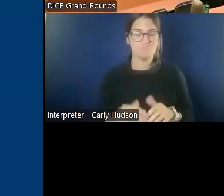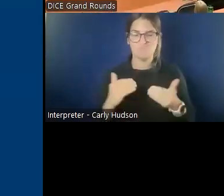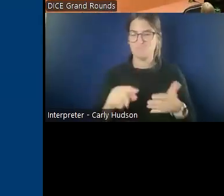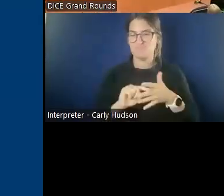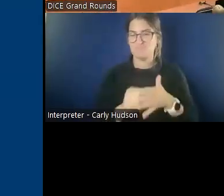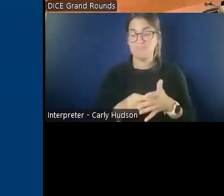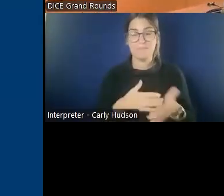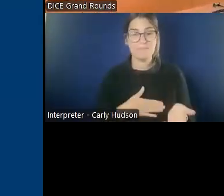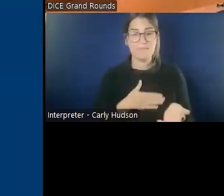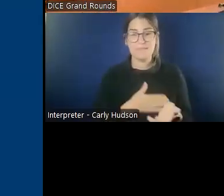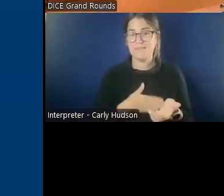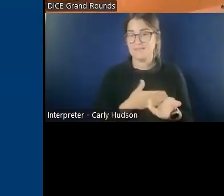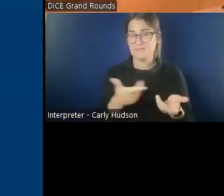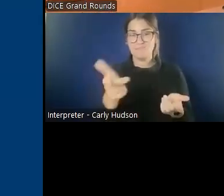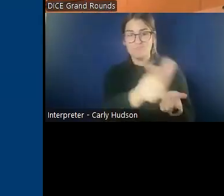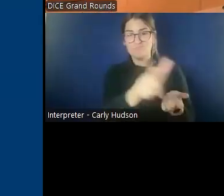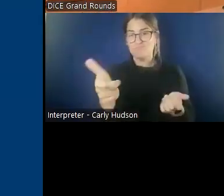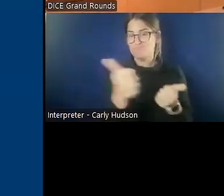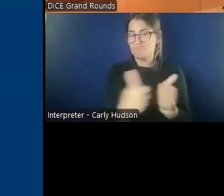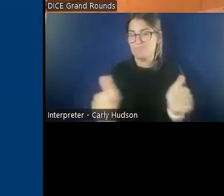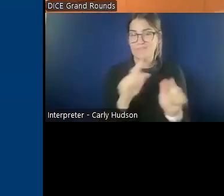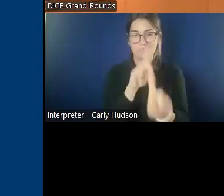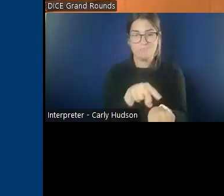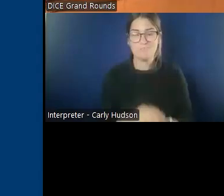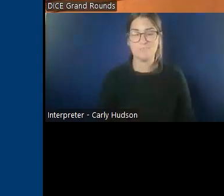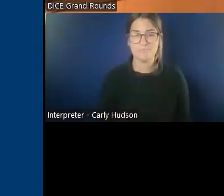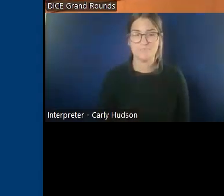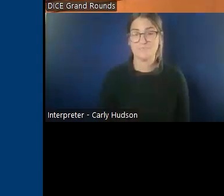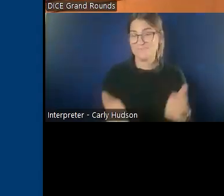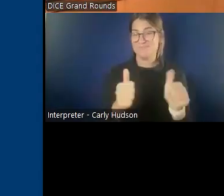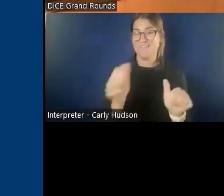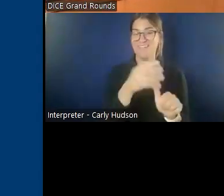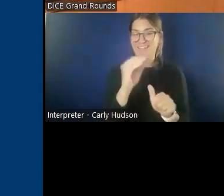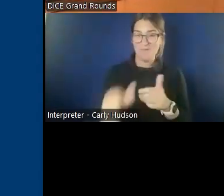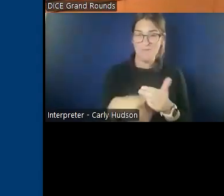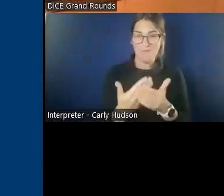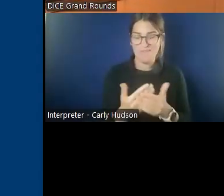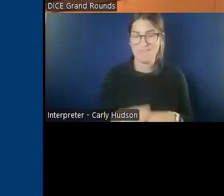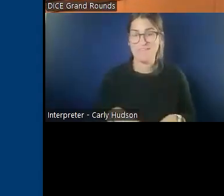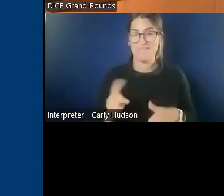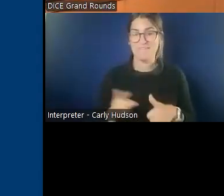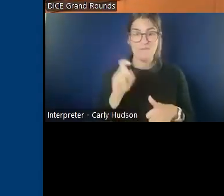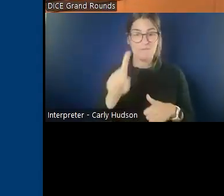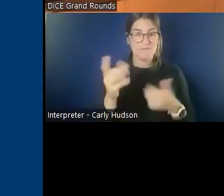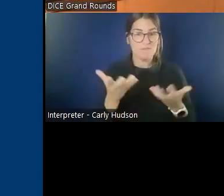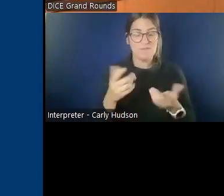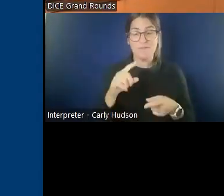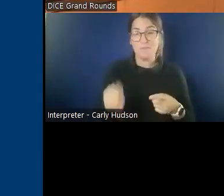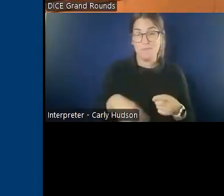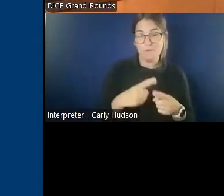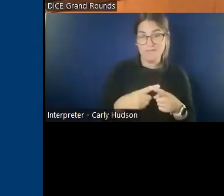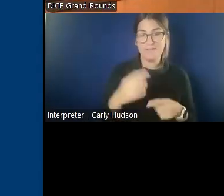to answer any any of you um any and all so the first question is when and why did your group get